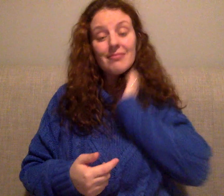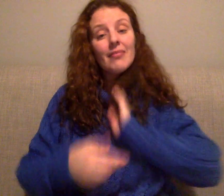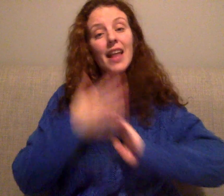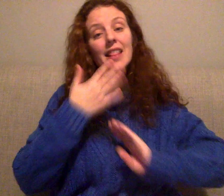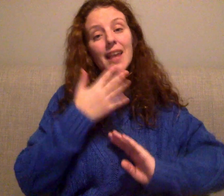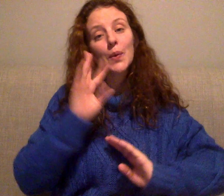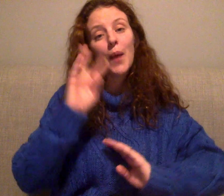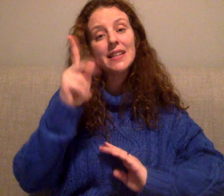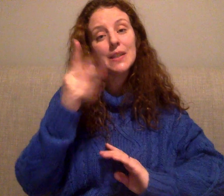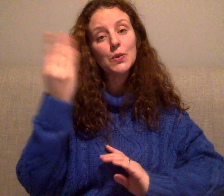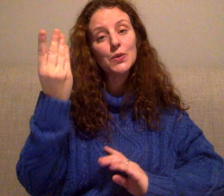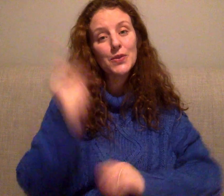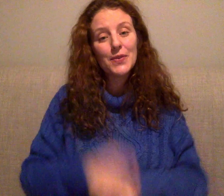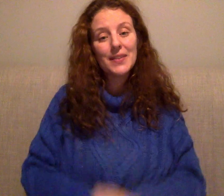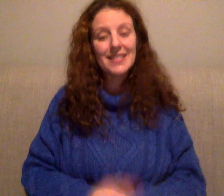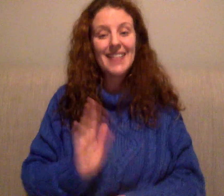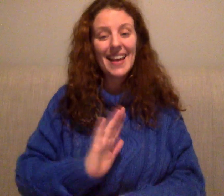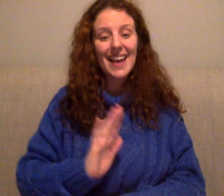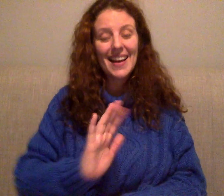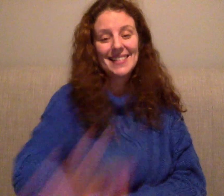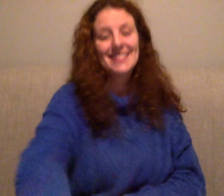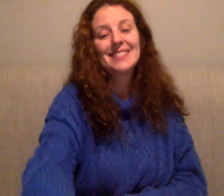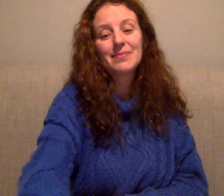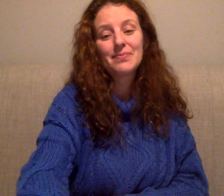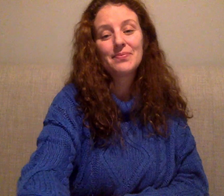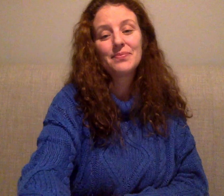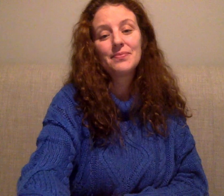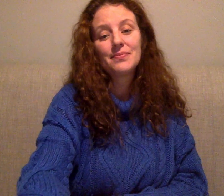Thank you, I'll see you soon. Take care.